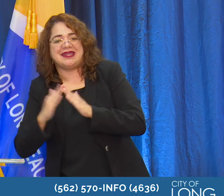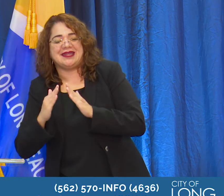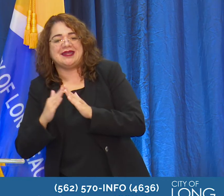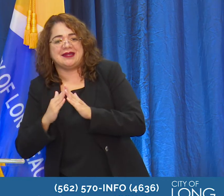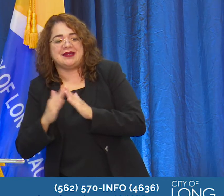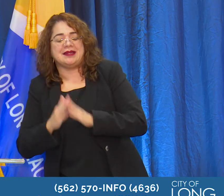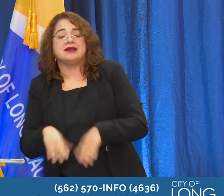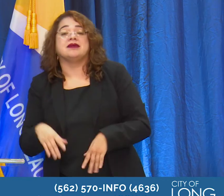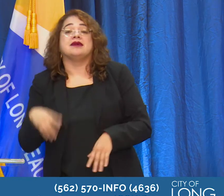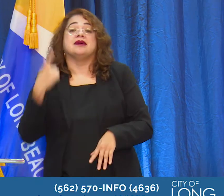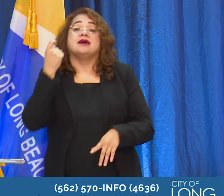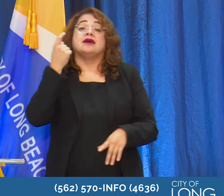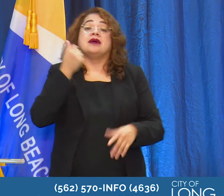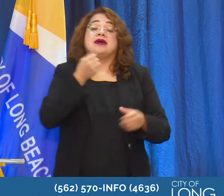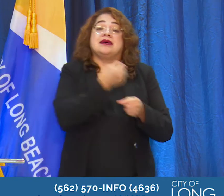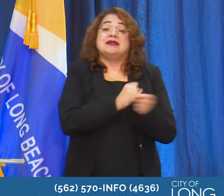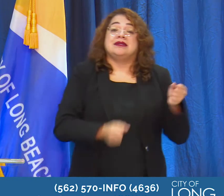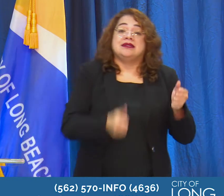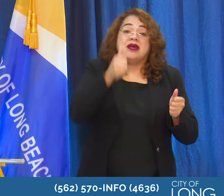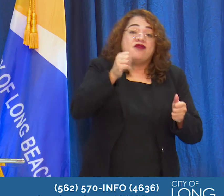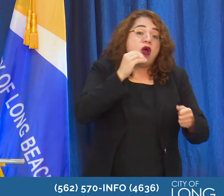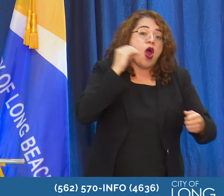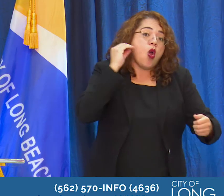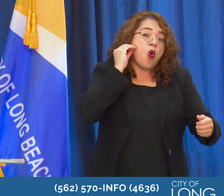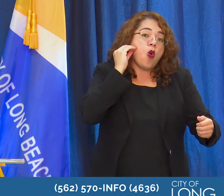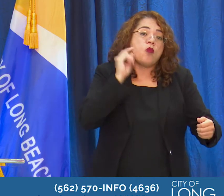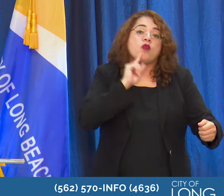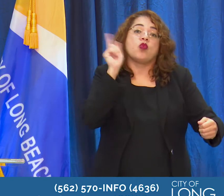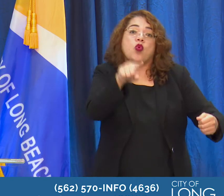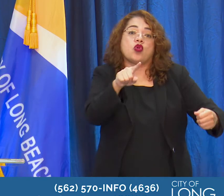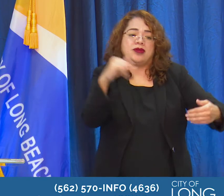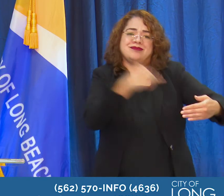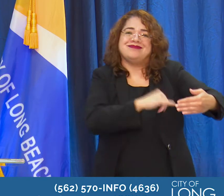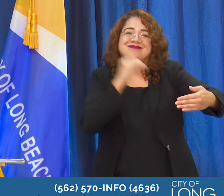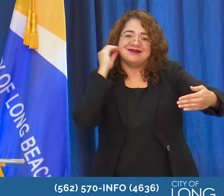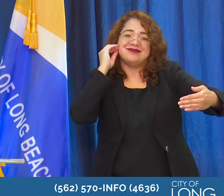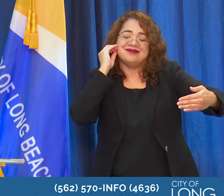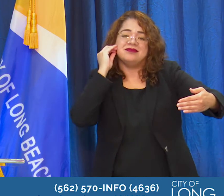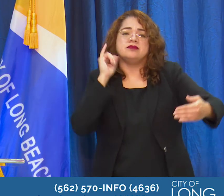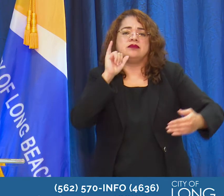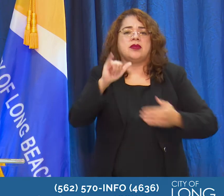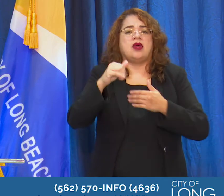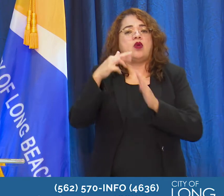safer-at-home order precautions, the protocols that are put into place